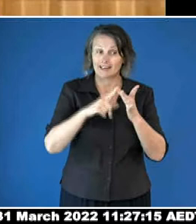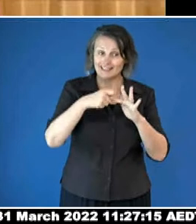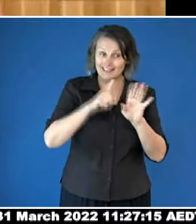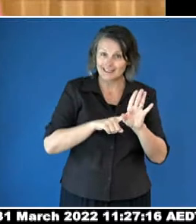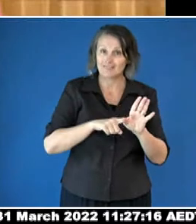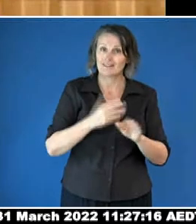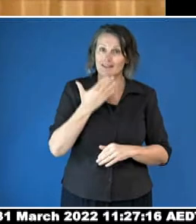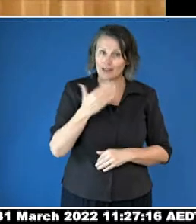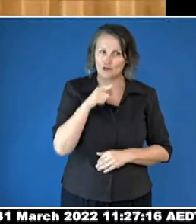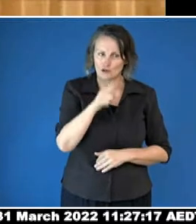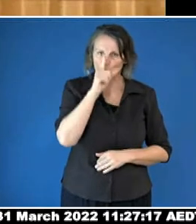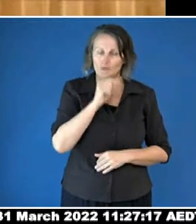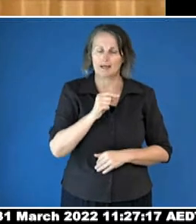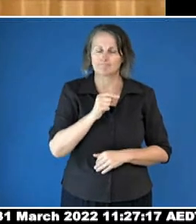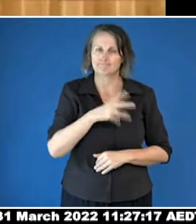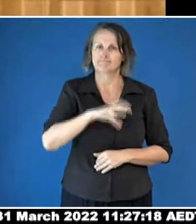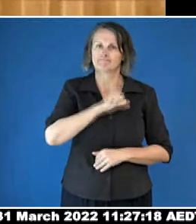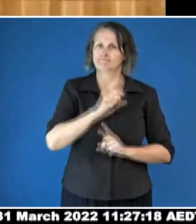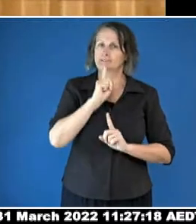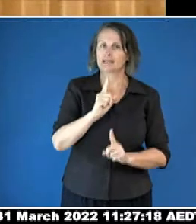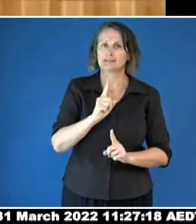said, having a voice to be able to speak up and tell people what occurred.